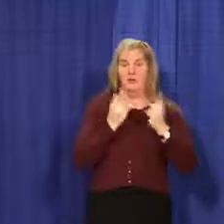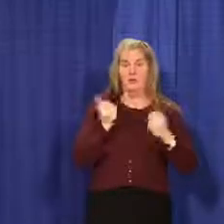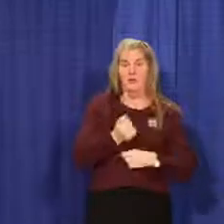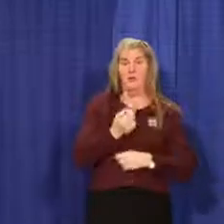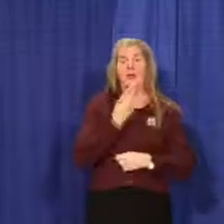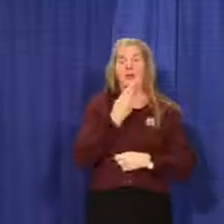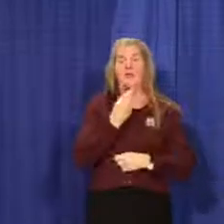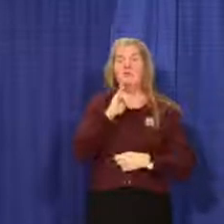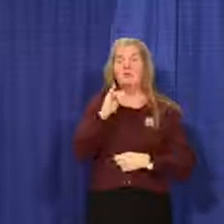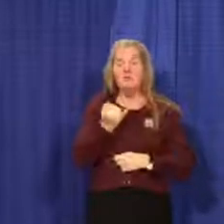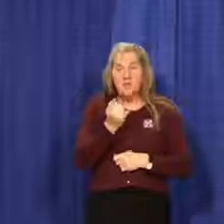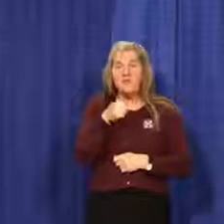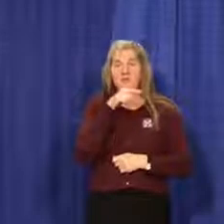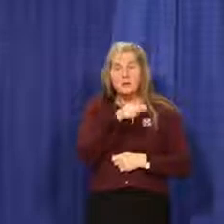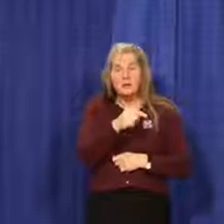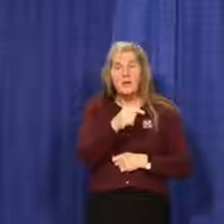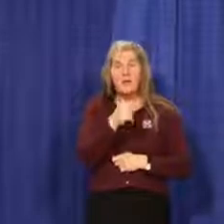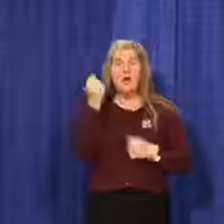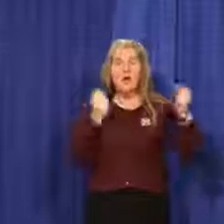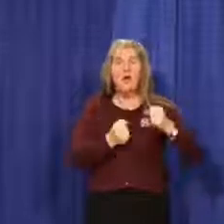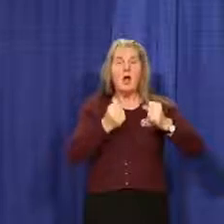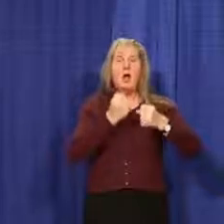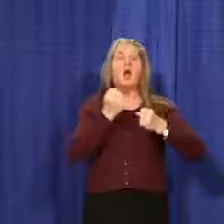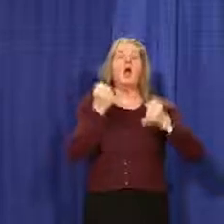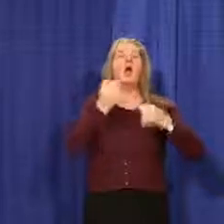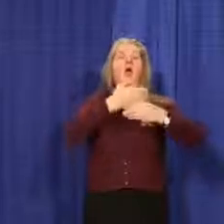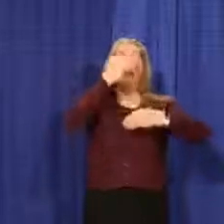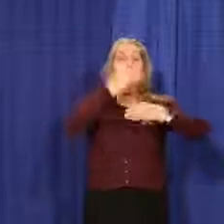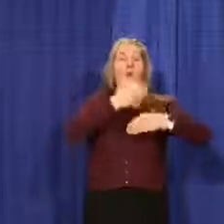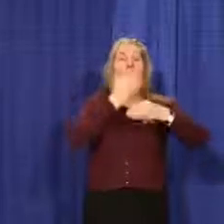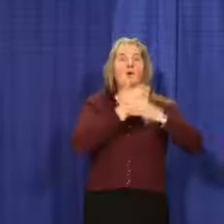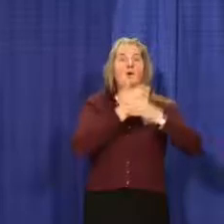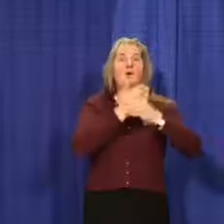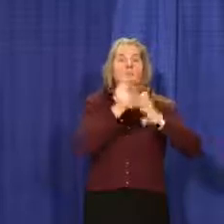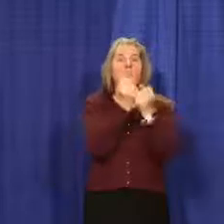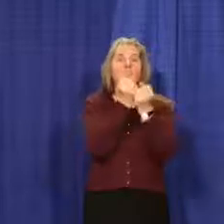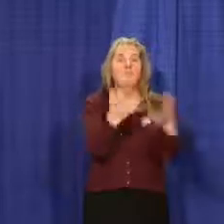had the window of their vehicle smashed in at their hotel on